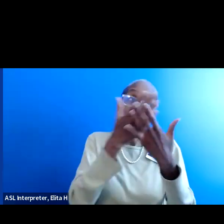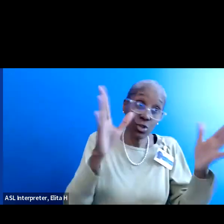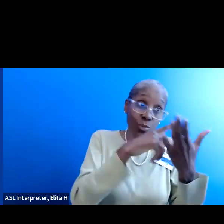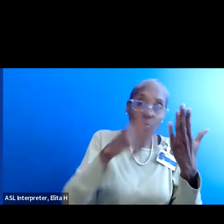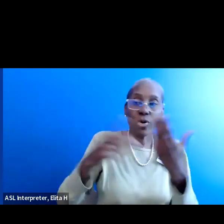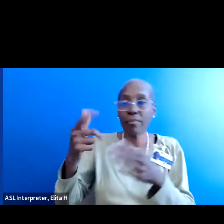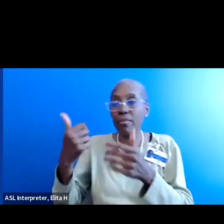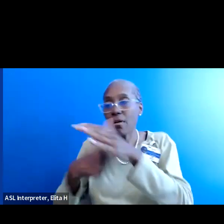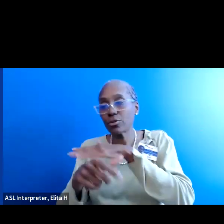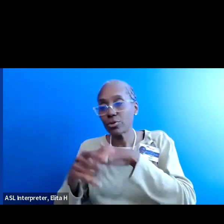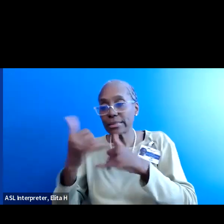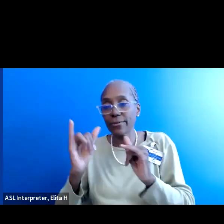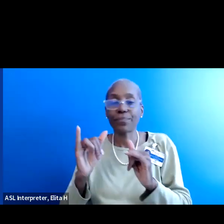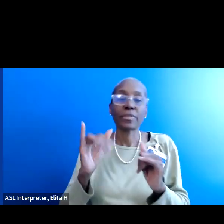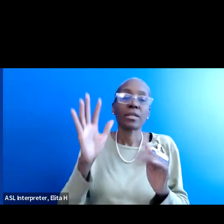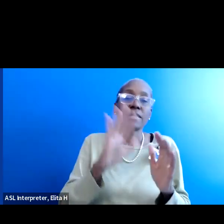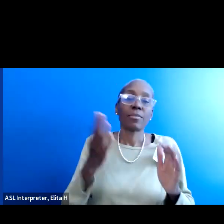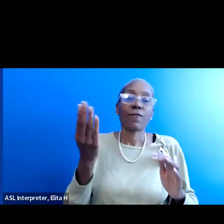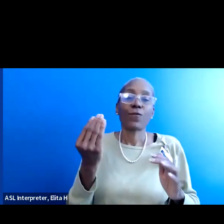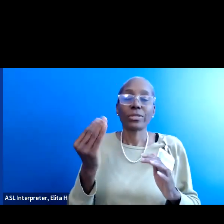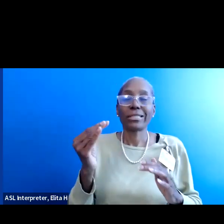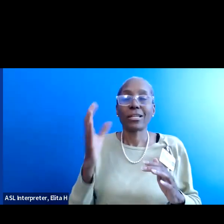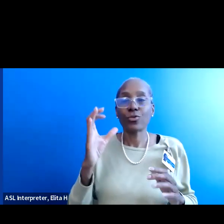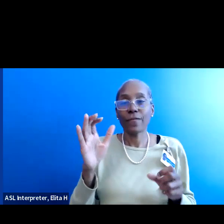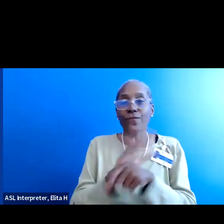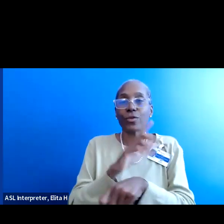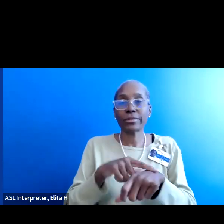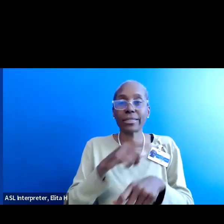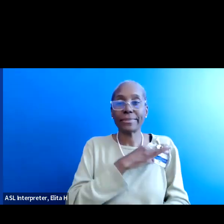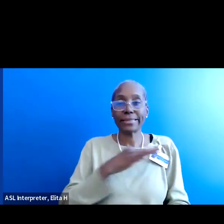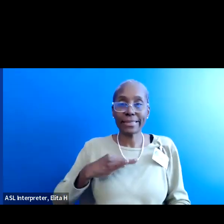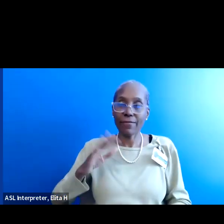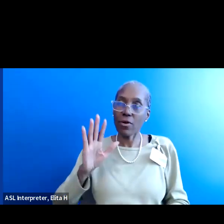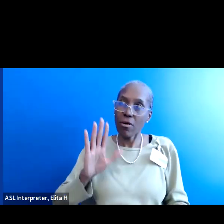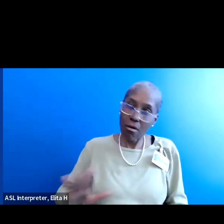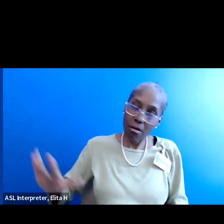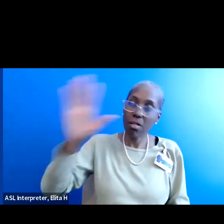There's about 1,400 full-time staff in the program across the country and there's a